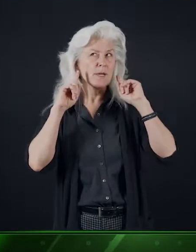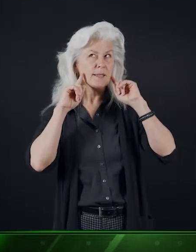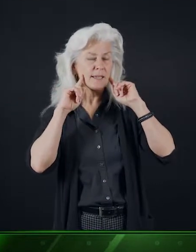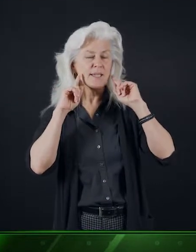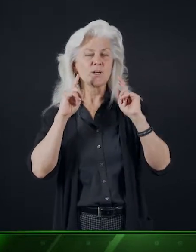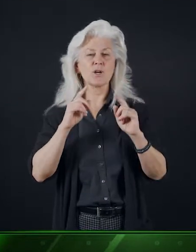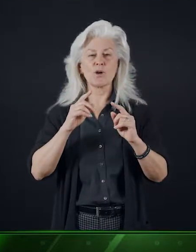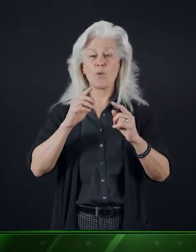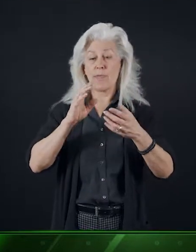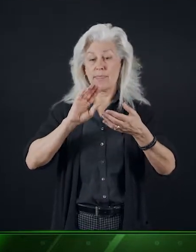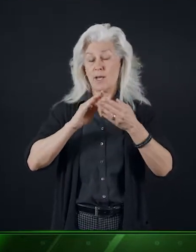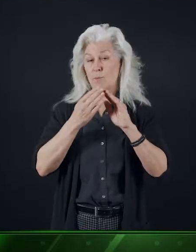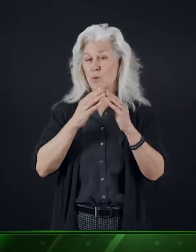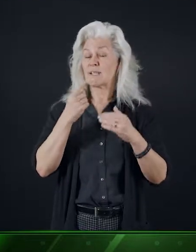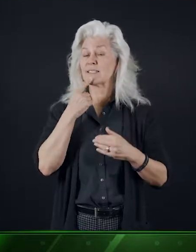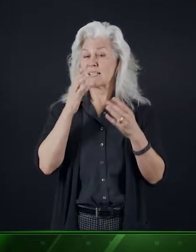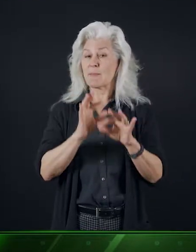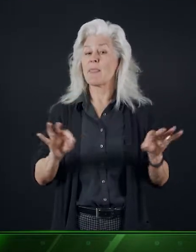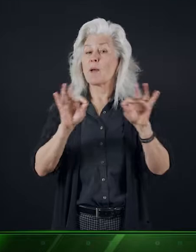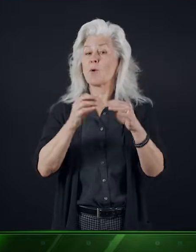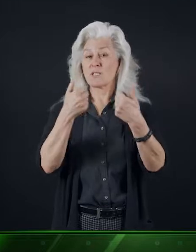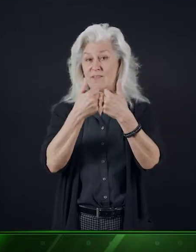about the importance of gaming and accessibility.